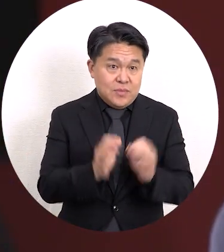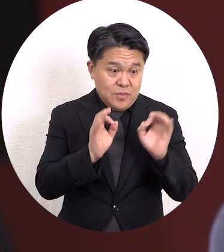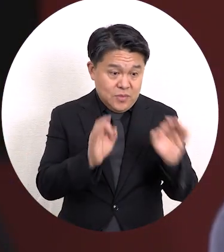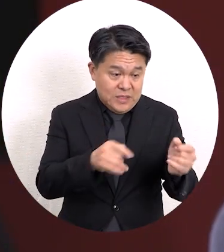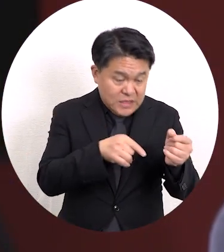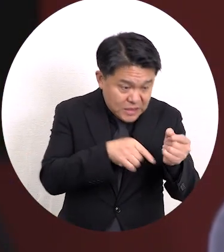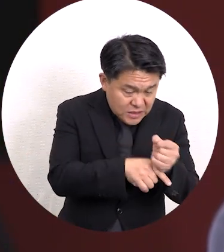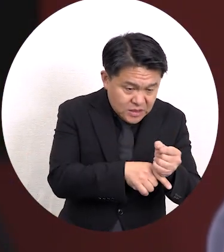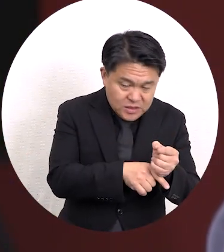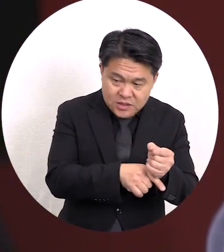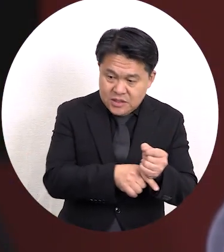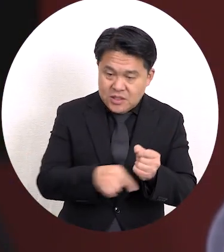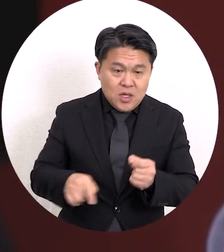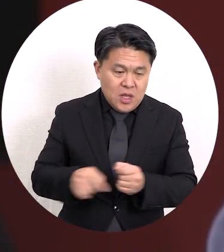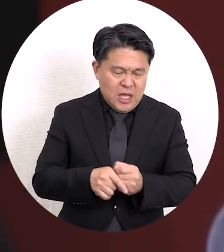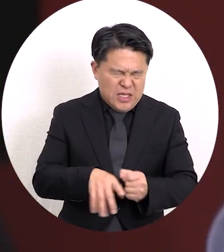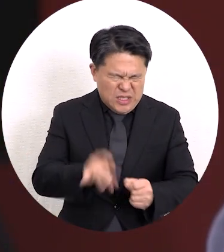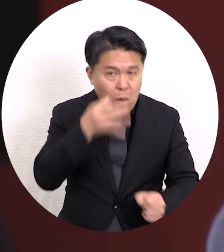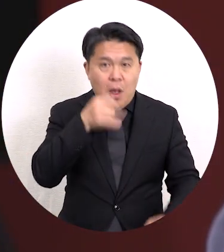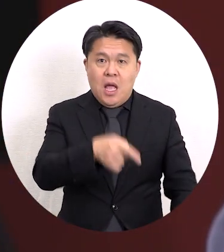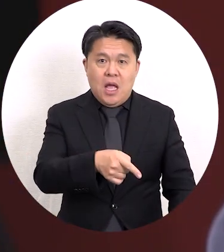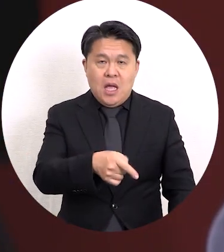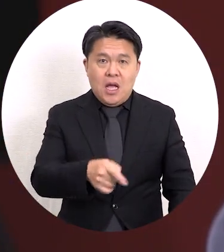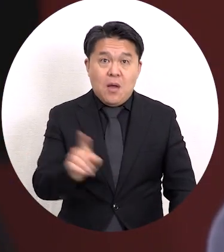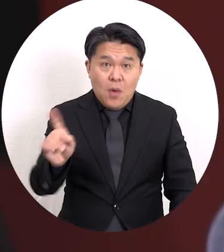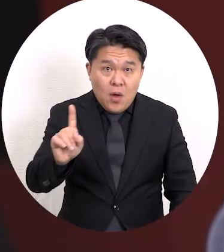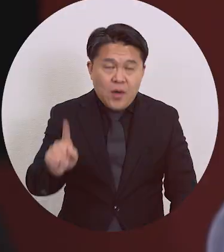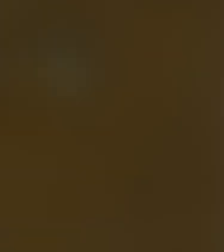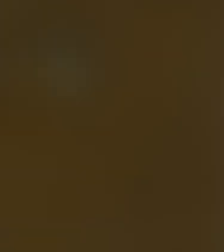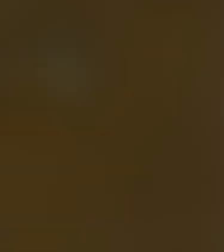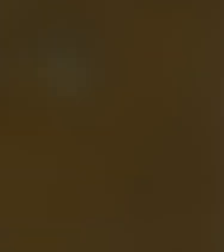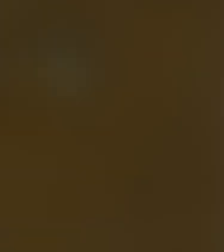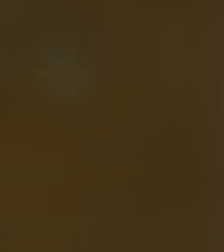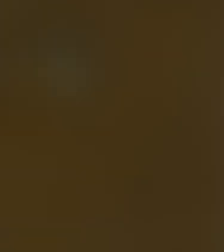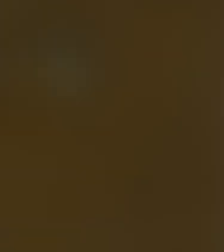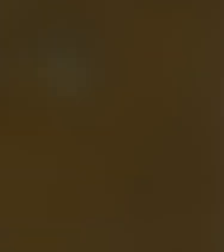I have never encountered before. It says that music